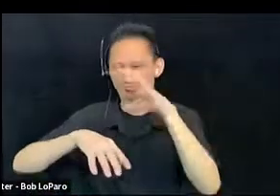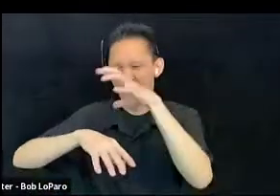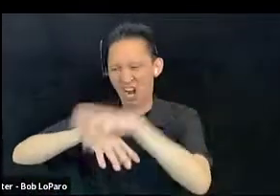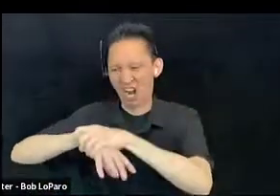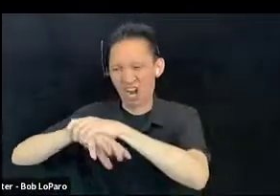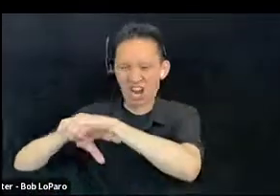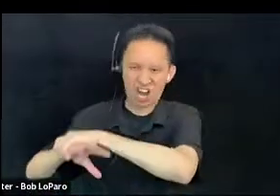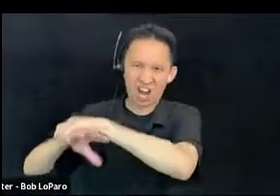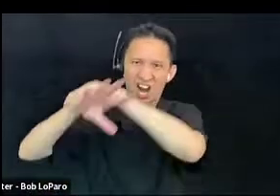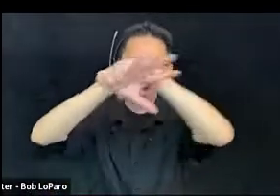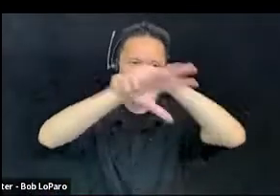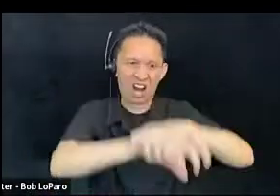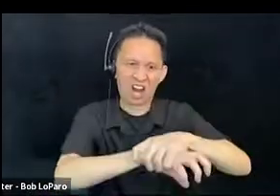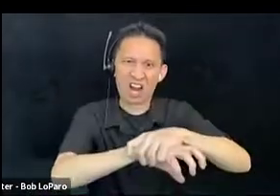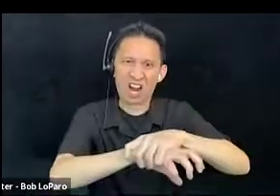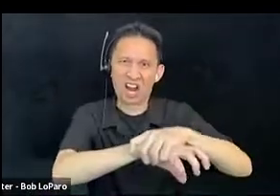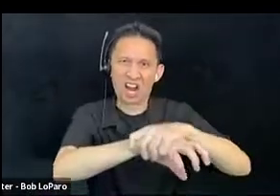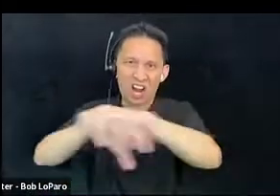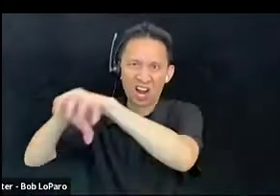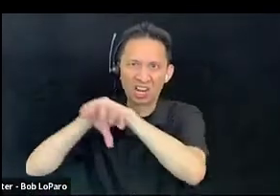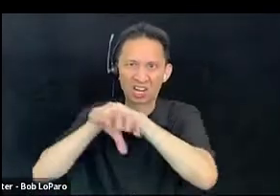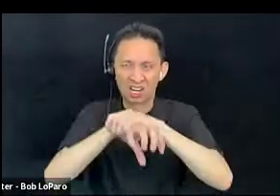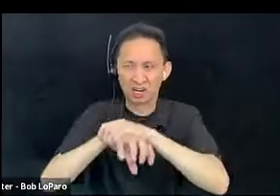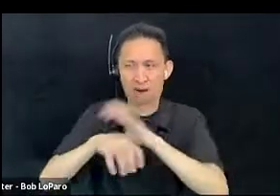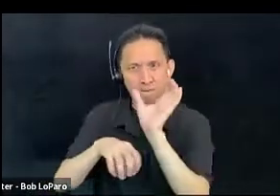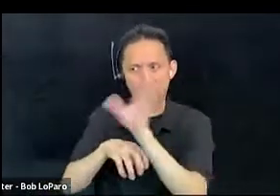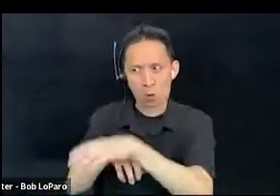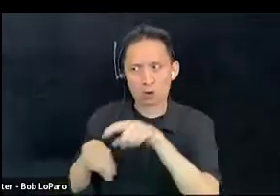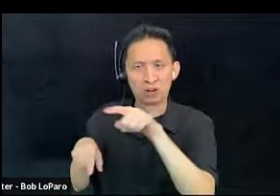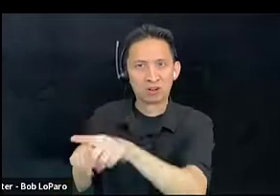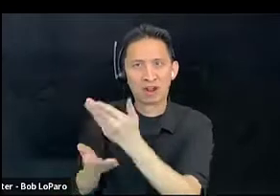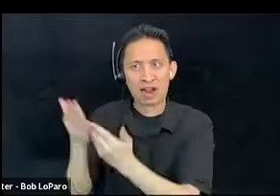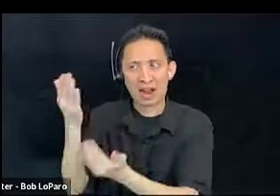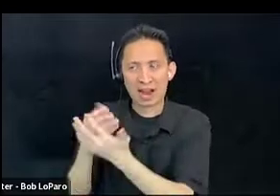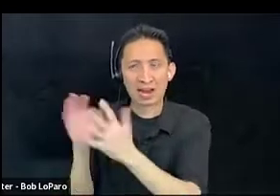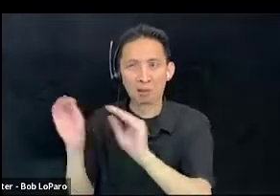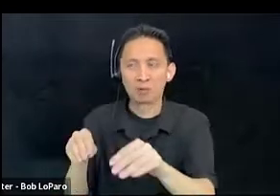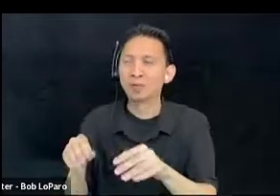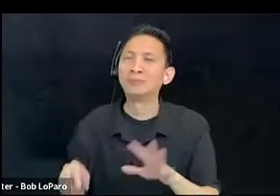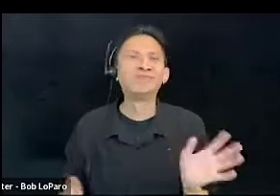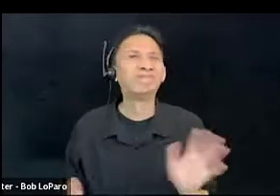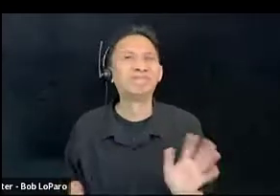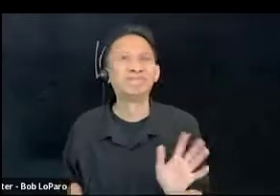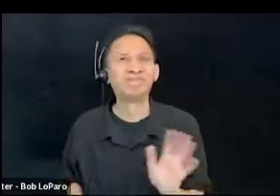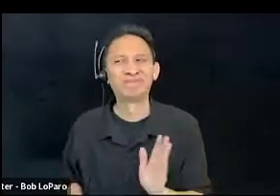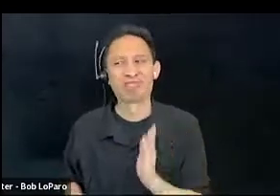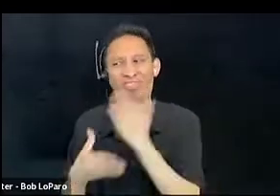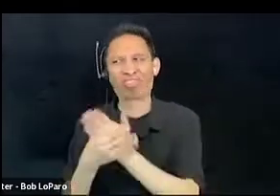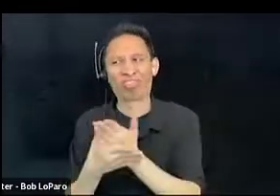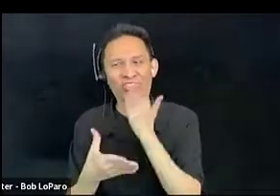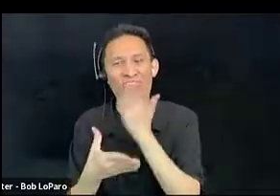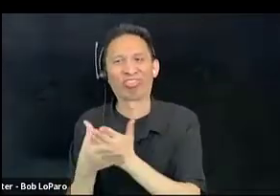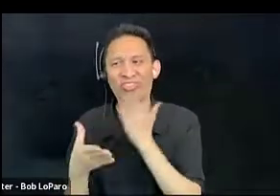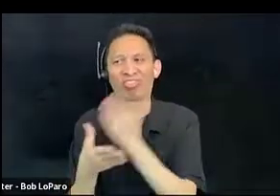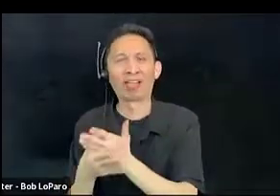and manipulating it and moving around. It's not only intrusive and manipulative, but it also really serves no purpose